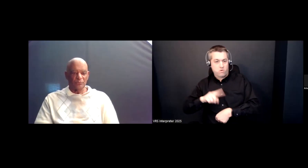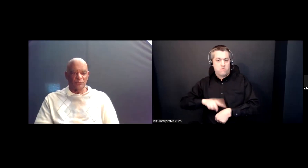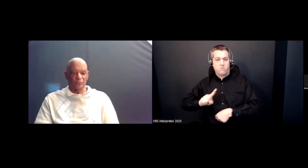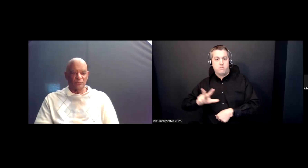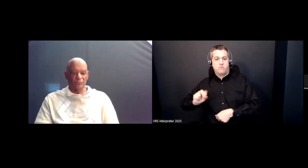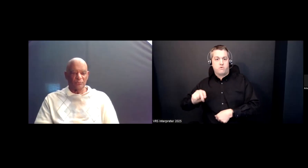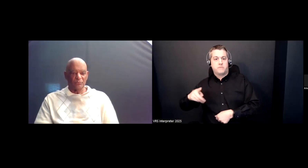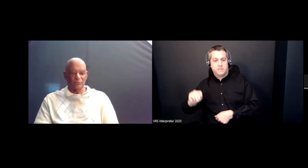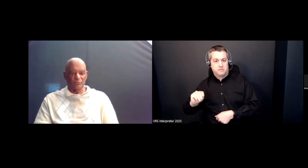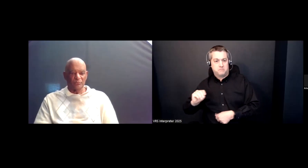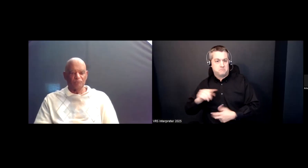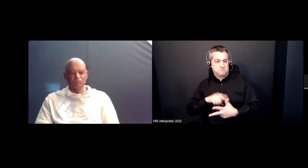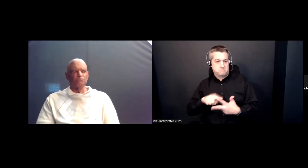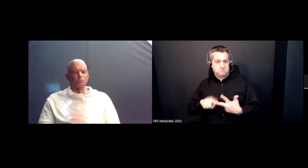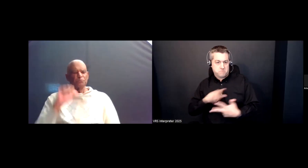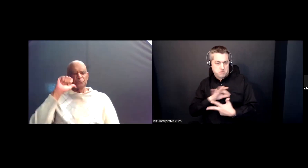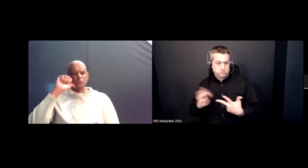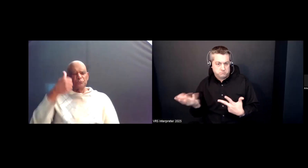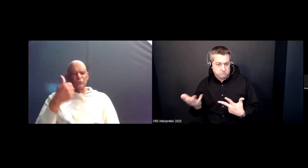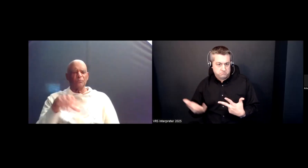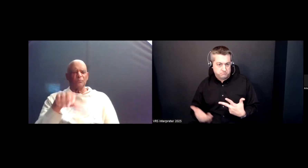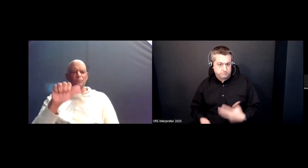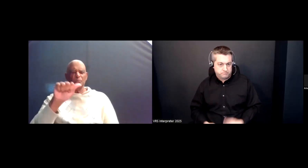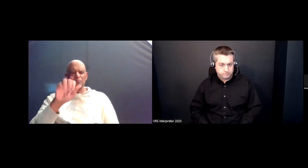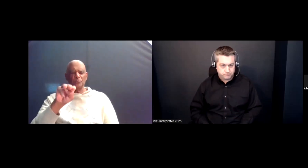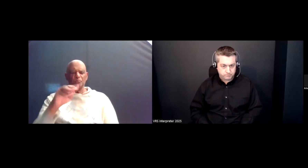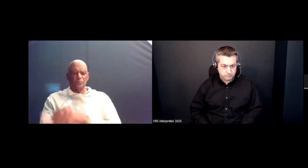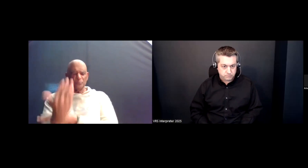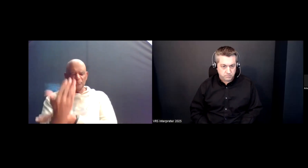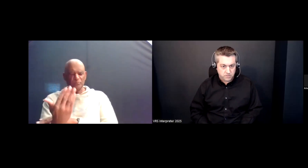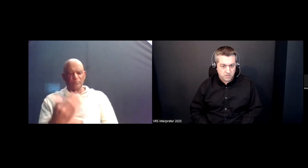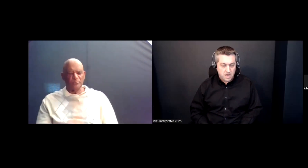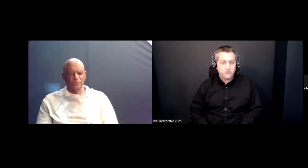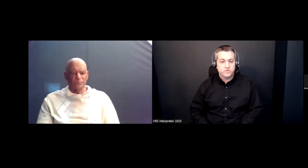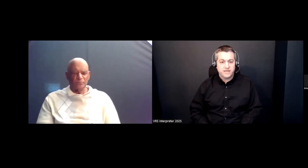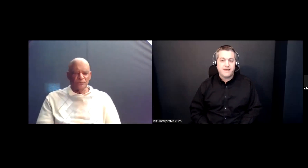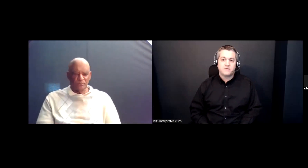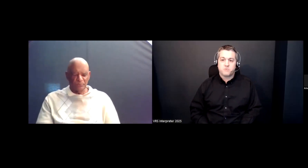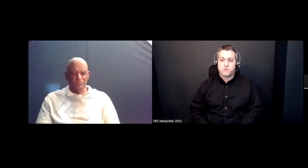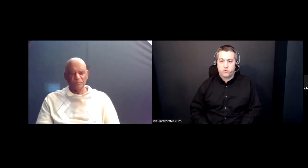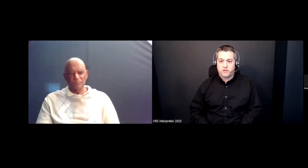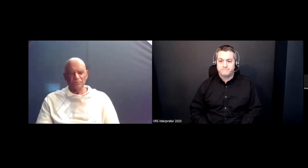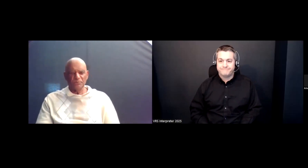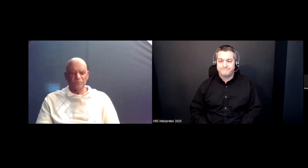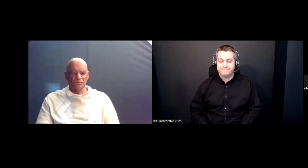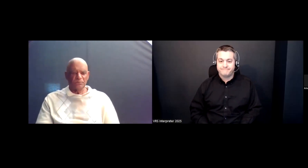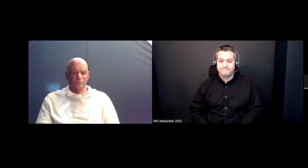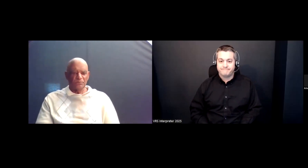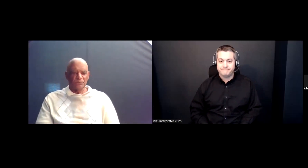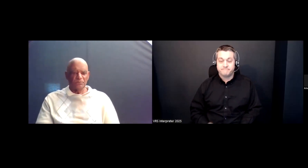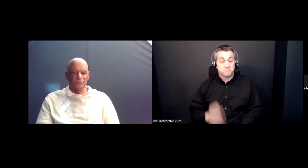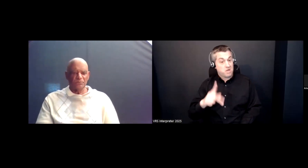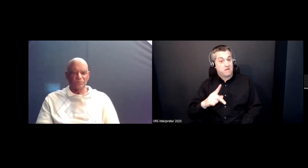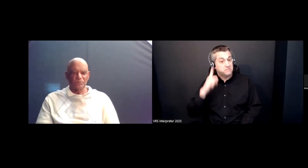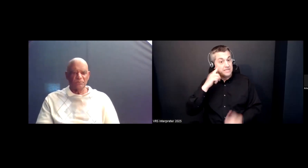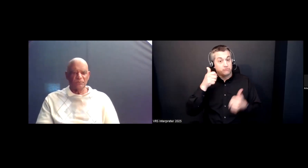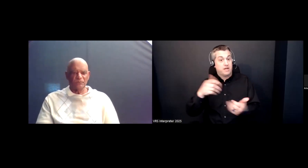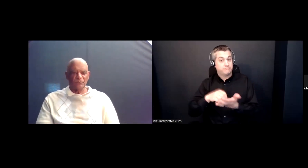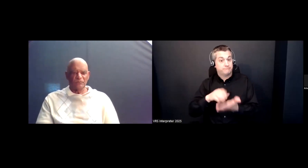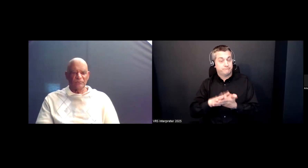available. I'll do 10: am tomorrow morning. okay sounds great can I get your name and date of